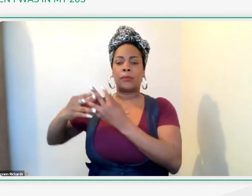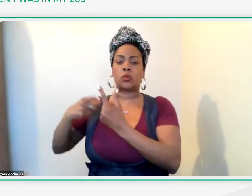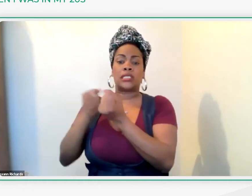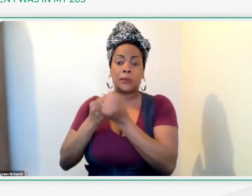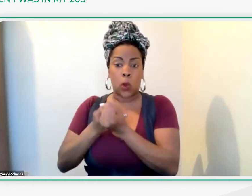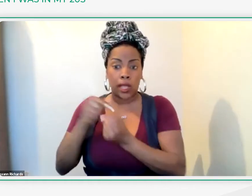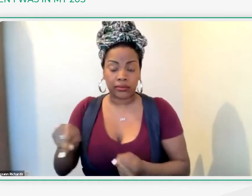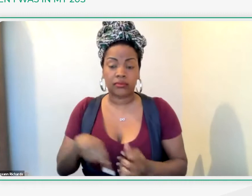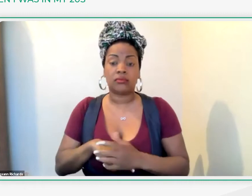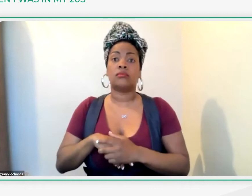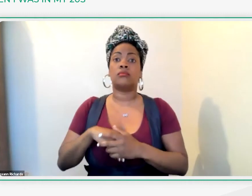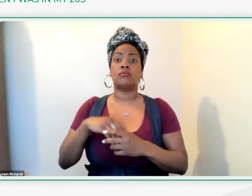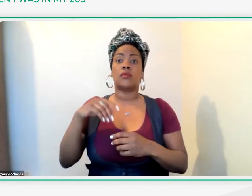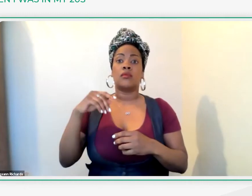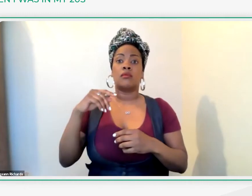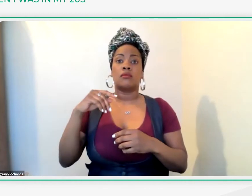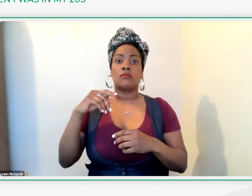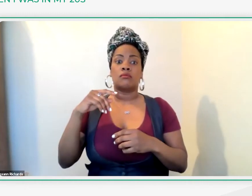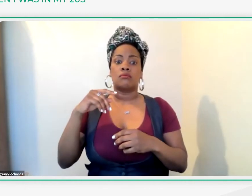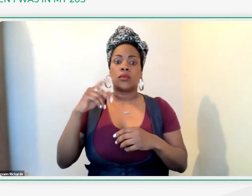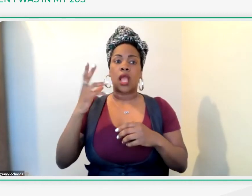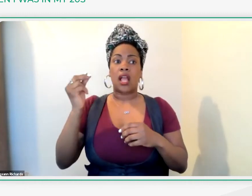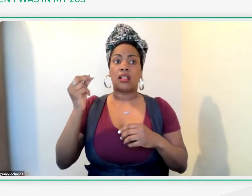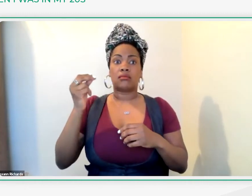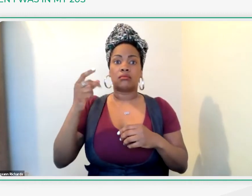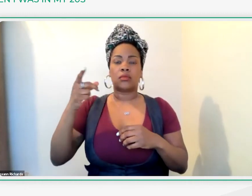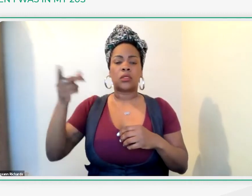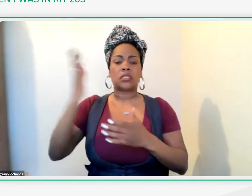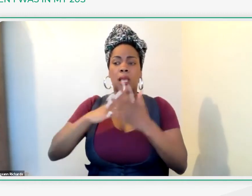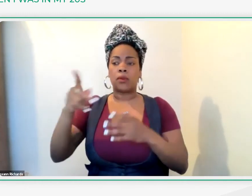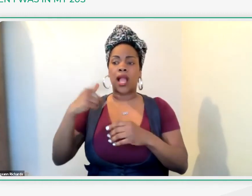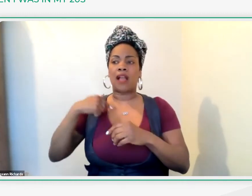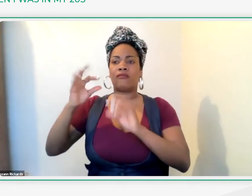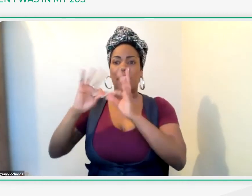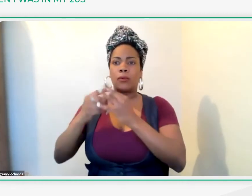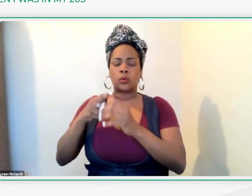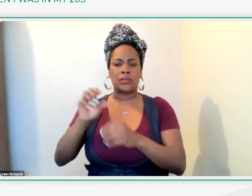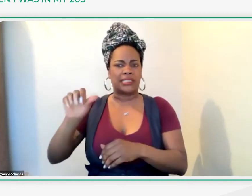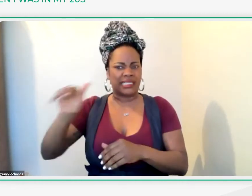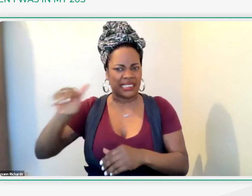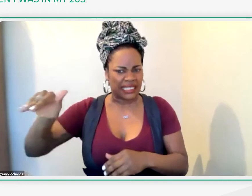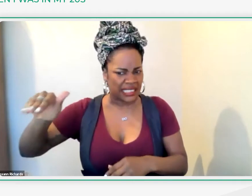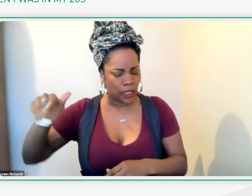Yeah, maybe that number has to do with: having family support or not.